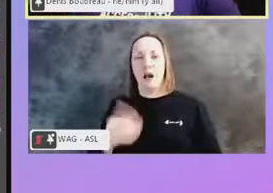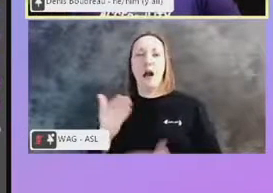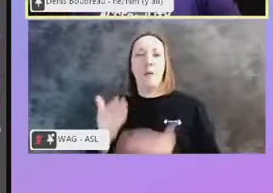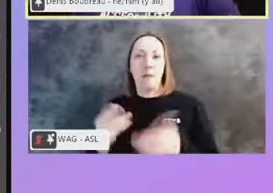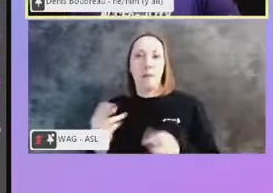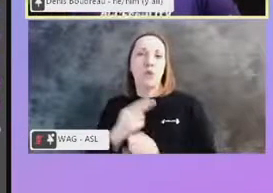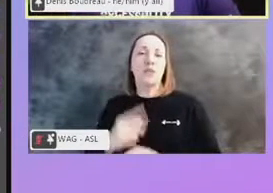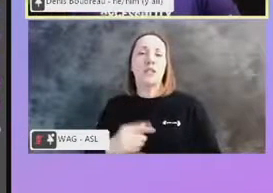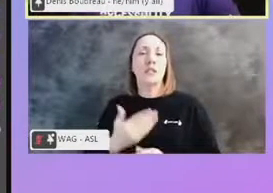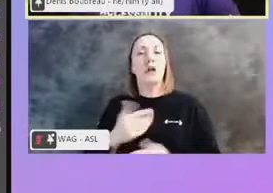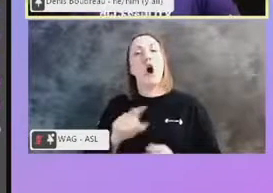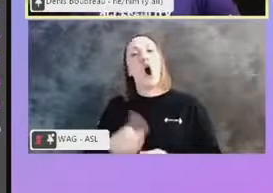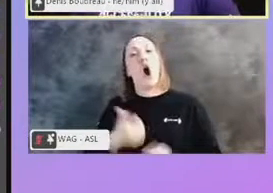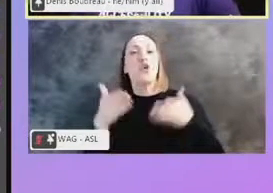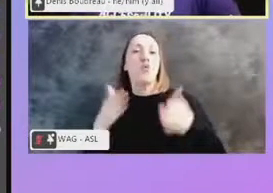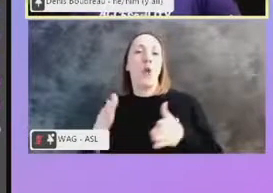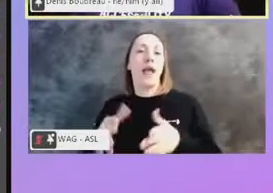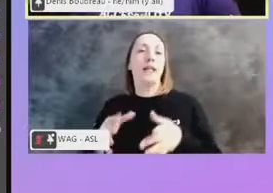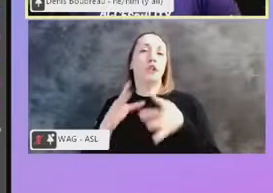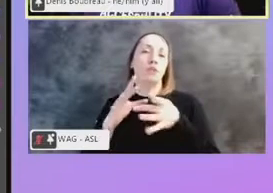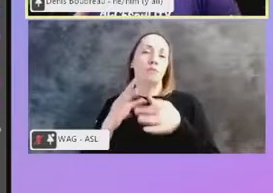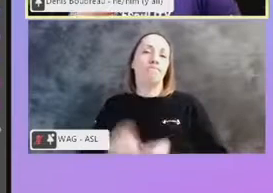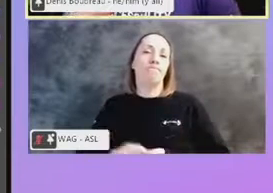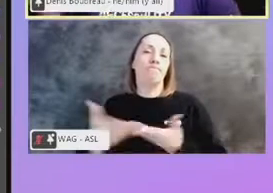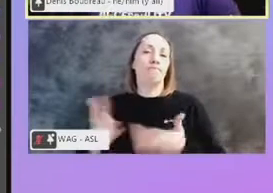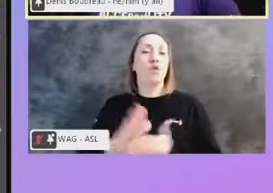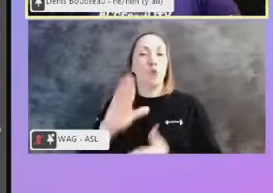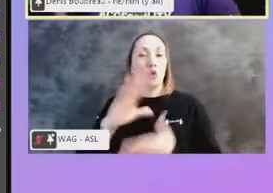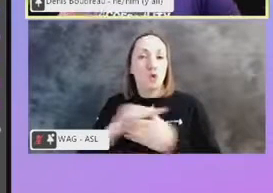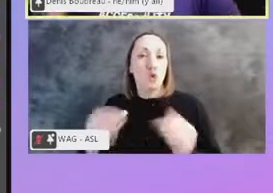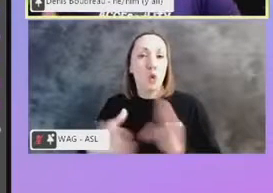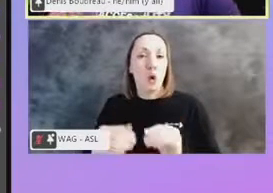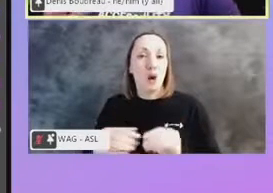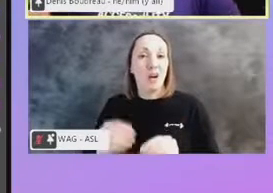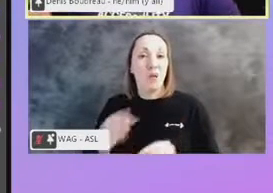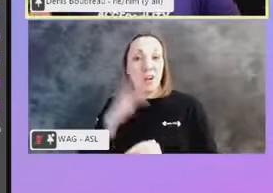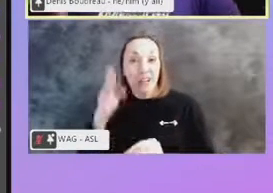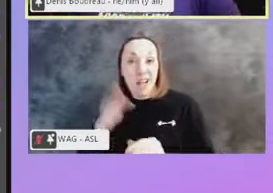dyslexia. You minimize should always your text and the screen and consider the more engaging ways or compelling